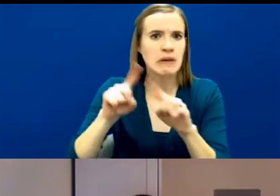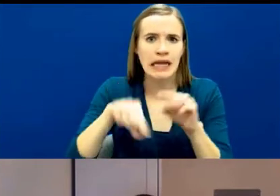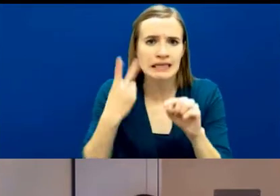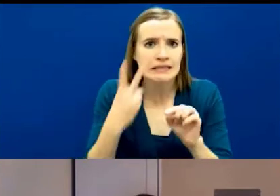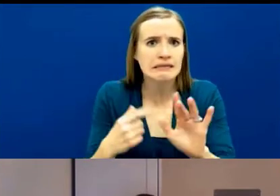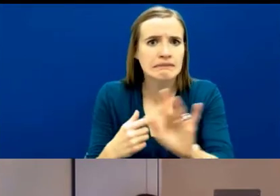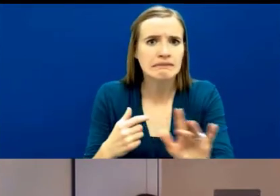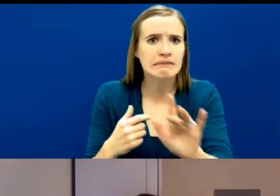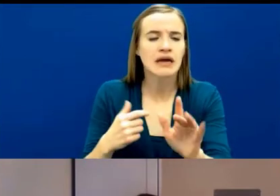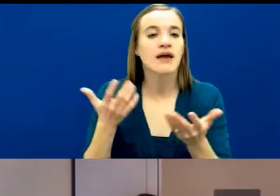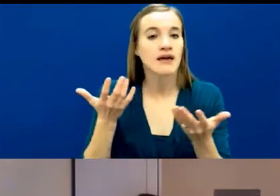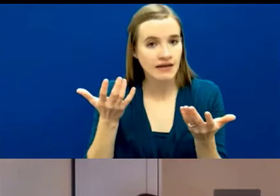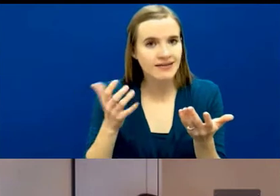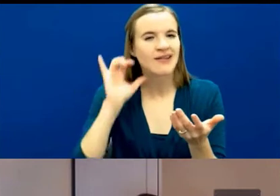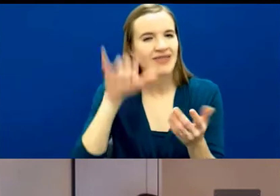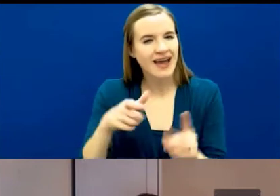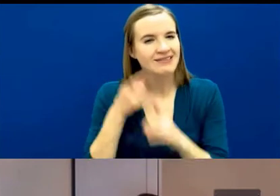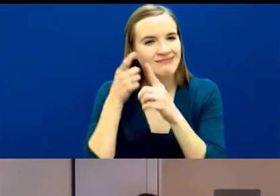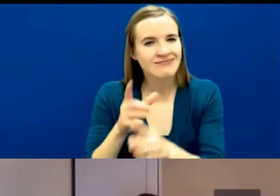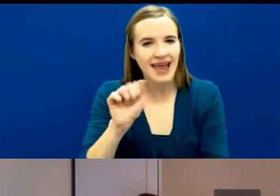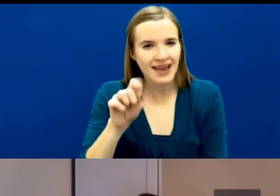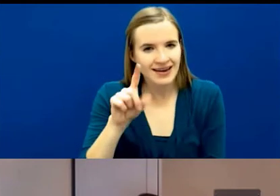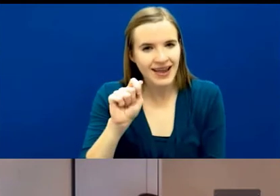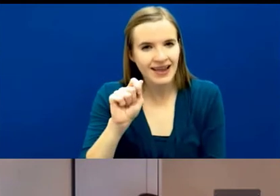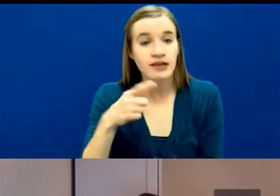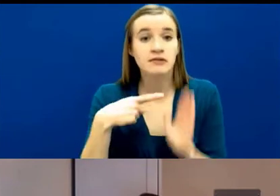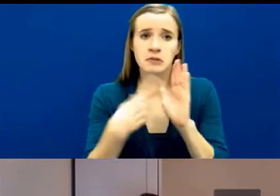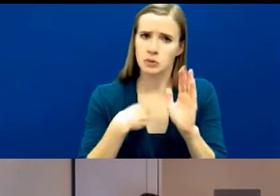Yeah, it's, it specifies that we need to make physical changes, but the really